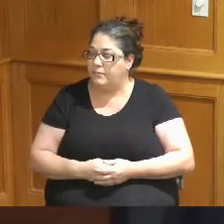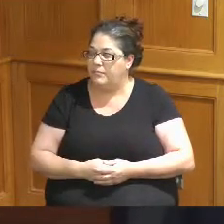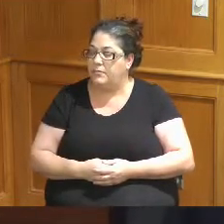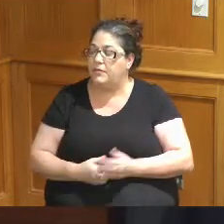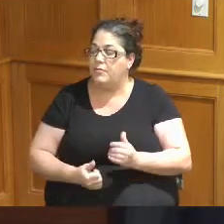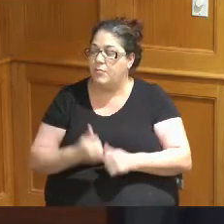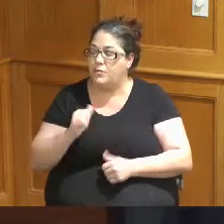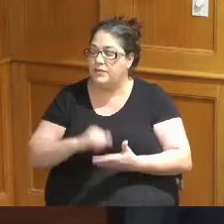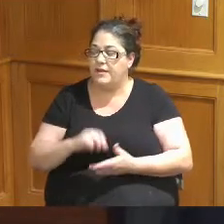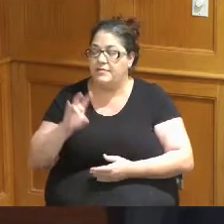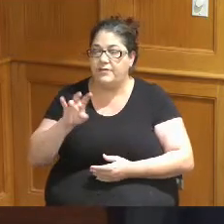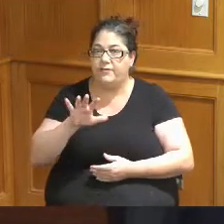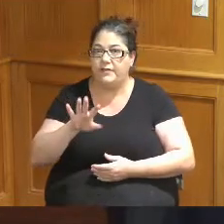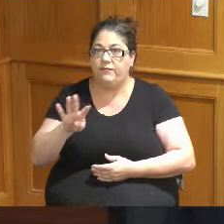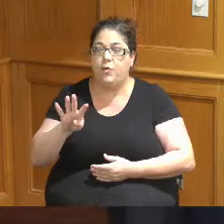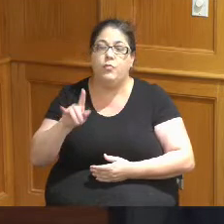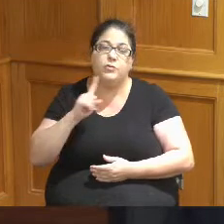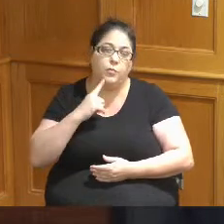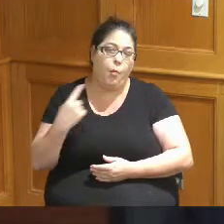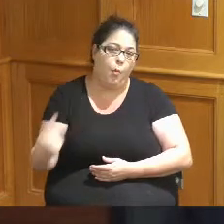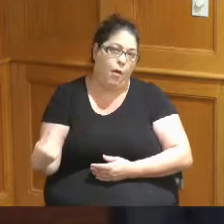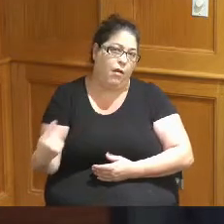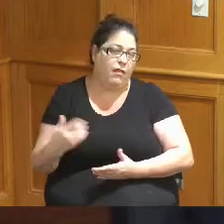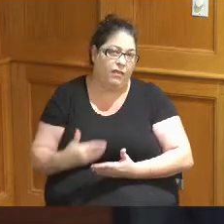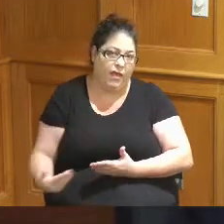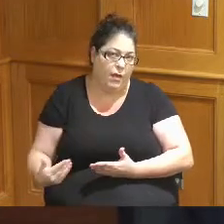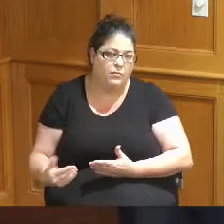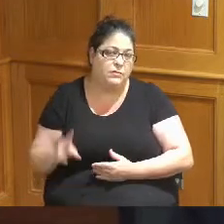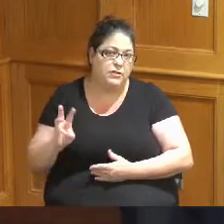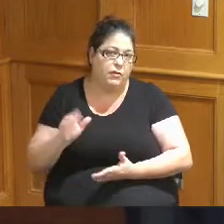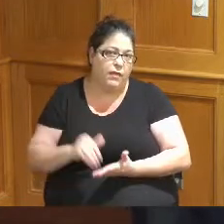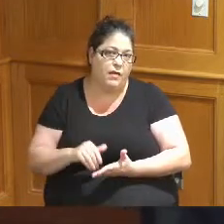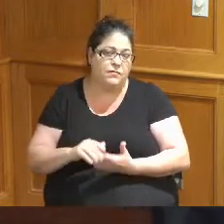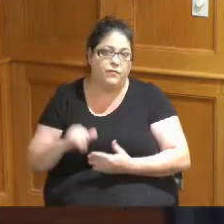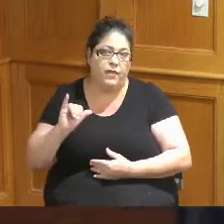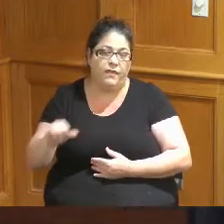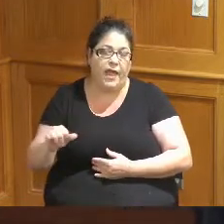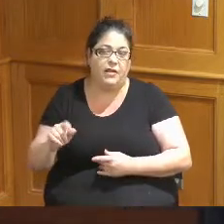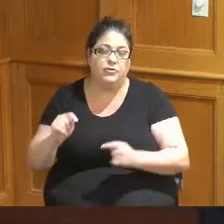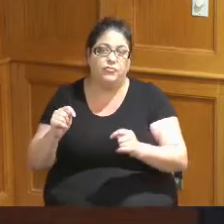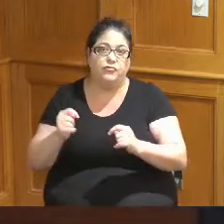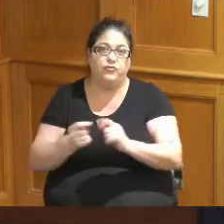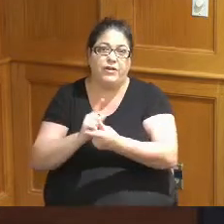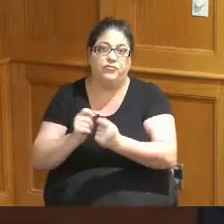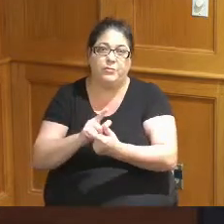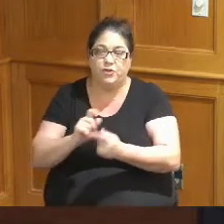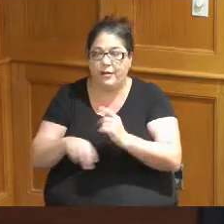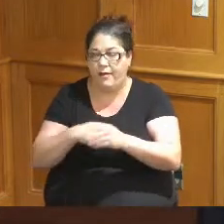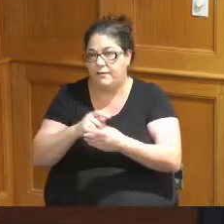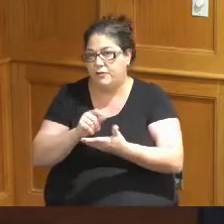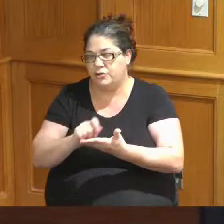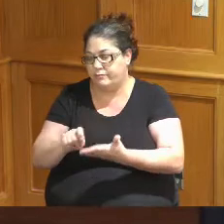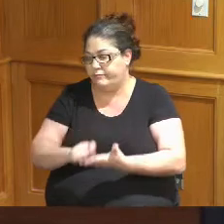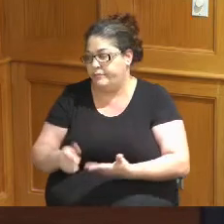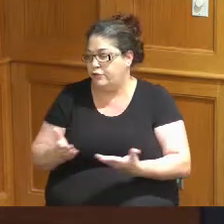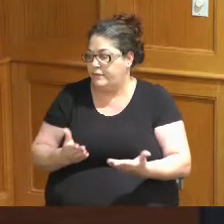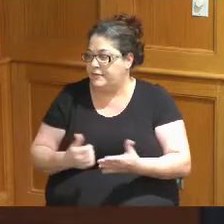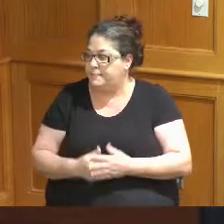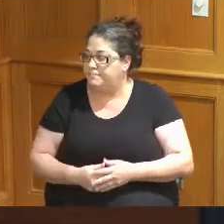that 754 was made up of one for one item there is a then and now resolution between Hamilton